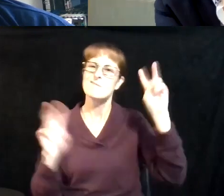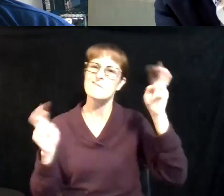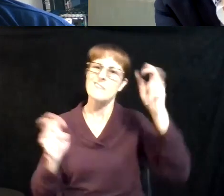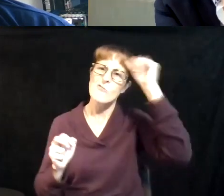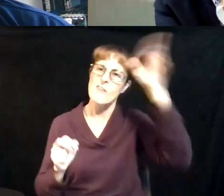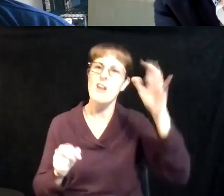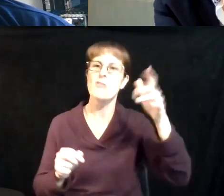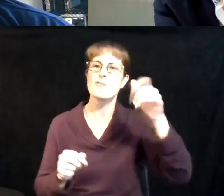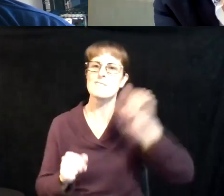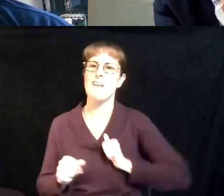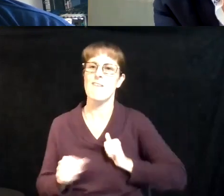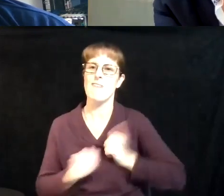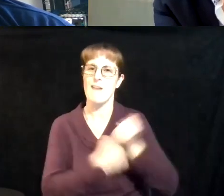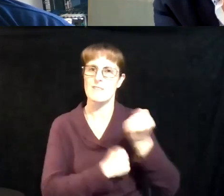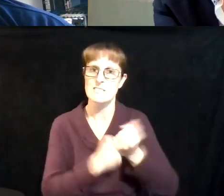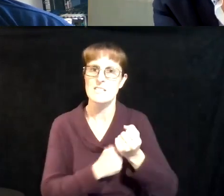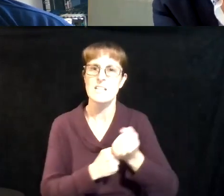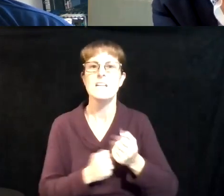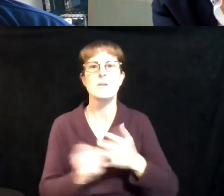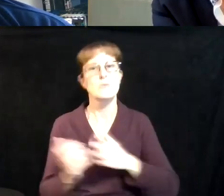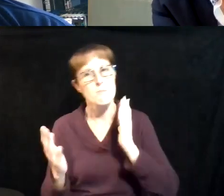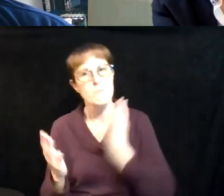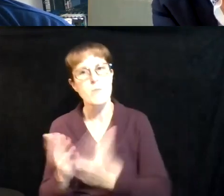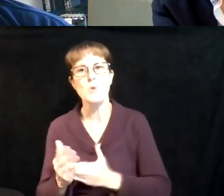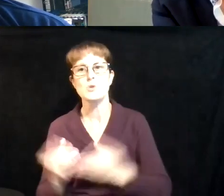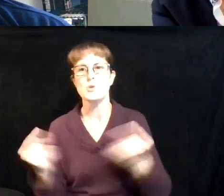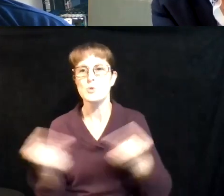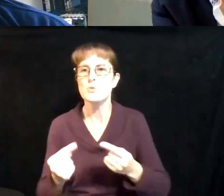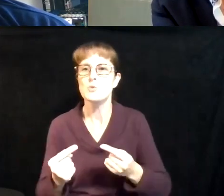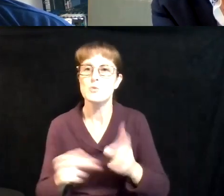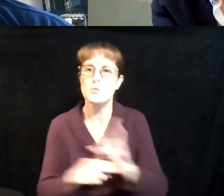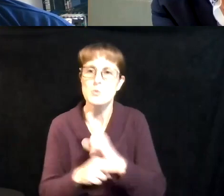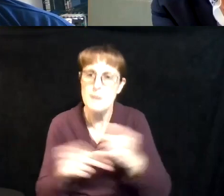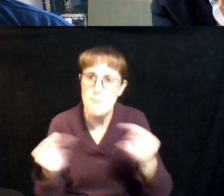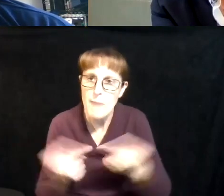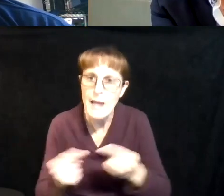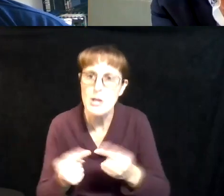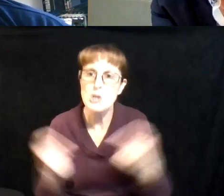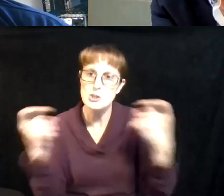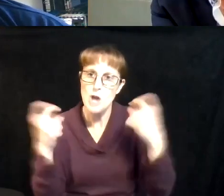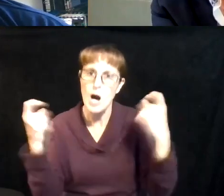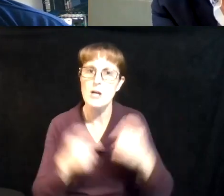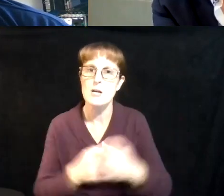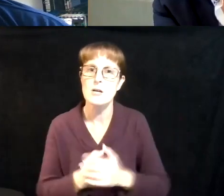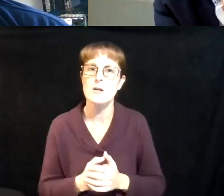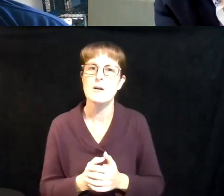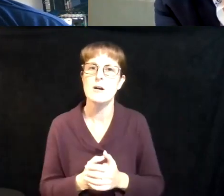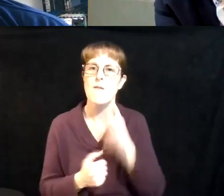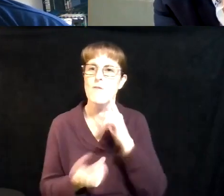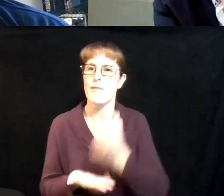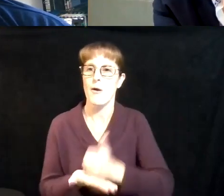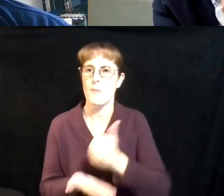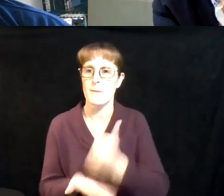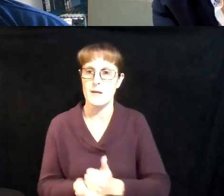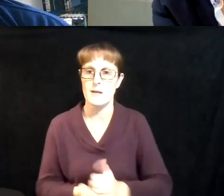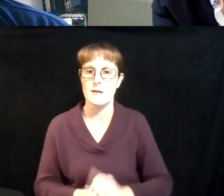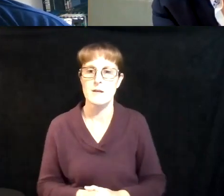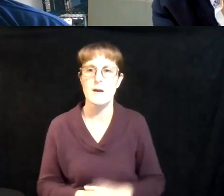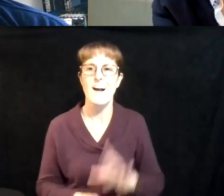therapy and was outspoken in his opposition to BRI. Cutler wrote to him, "I'm writing this letter to alert you to